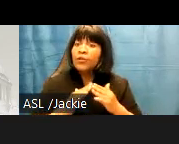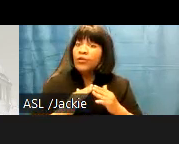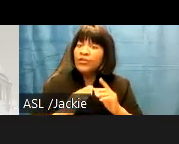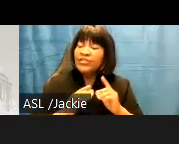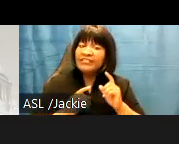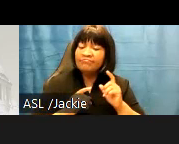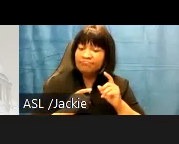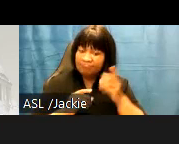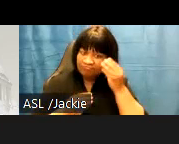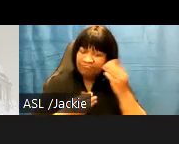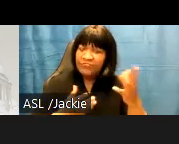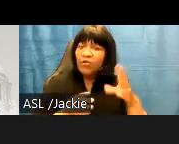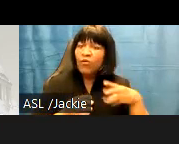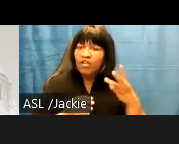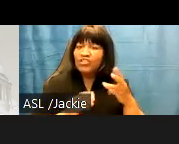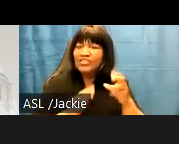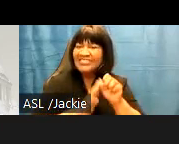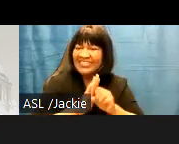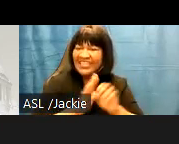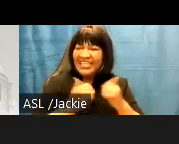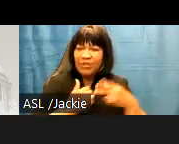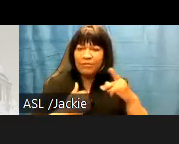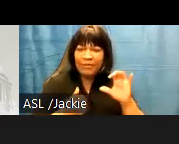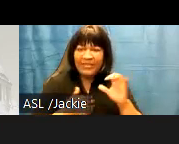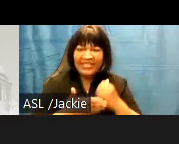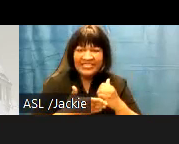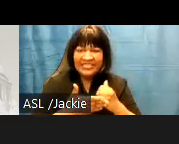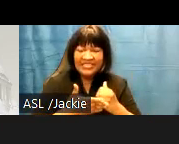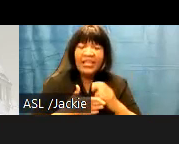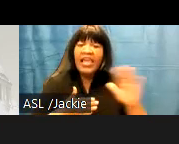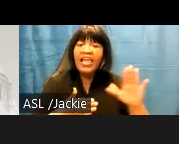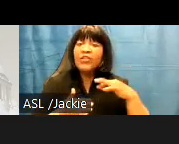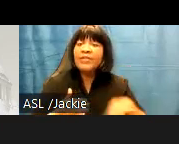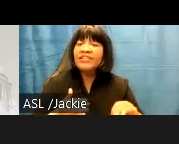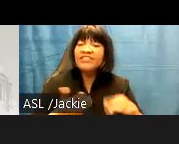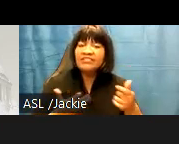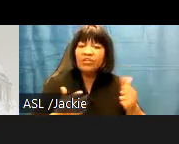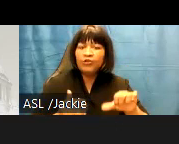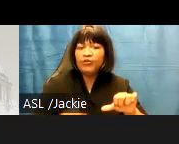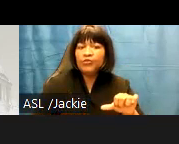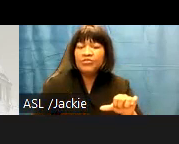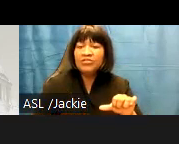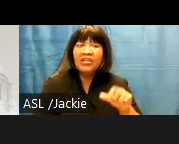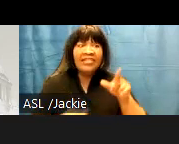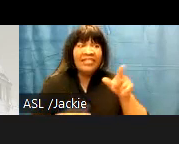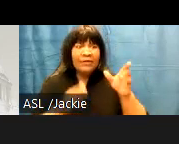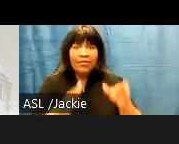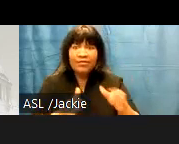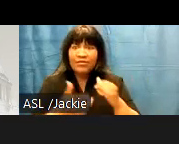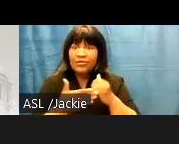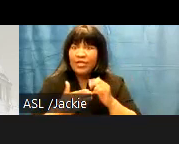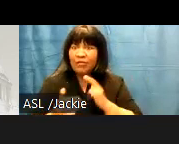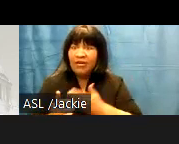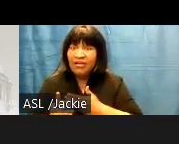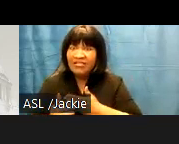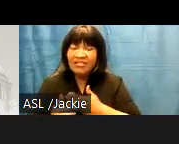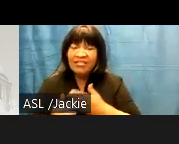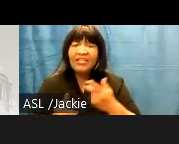State agency and their benefits are reduce. A person helping us are then punished by us for